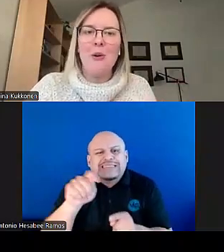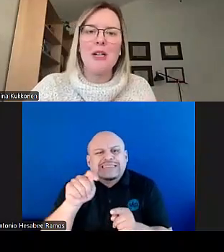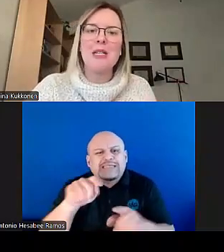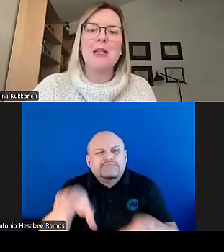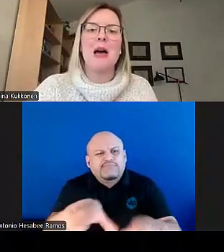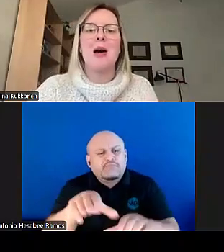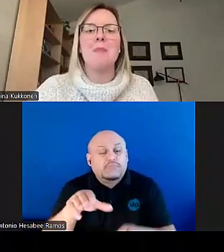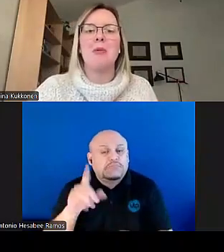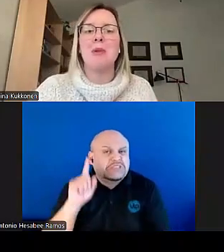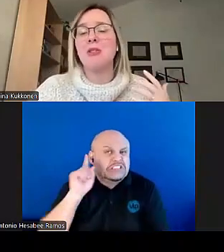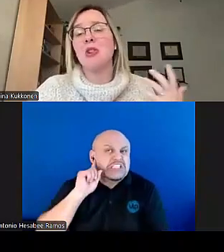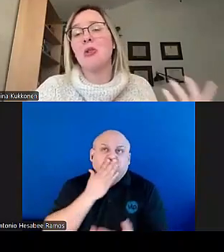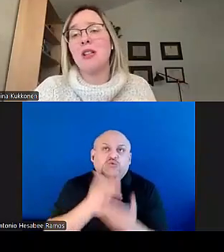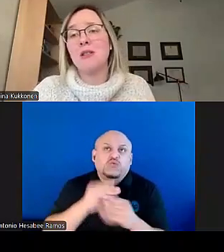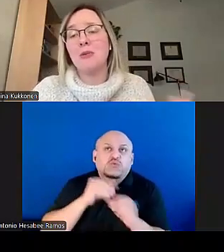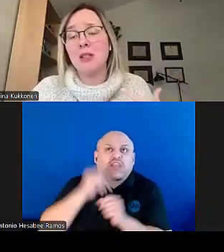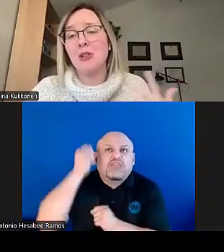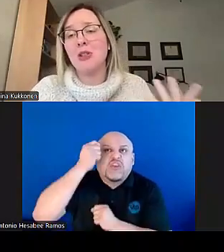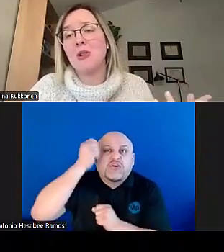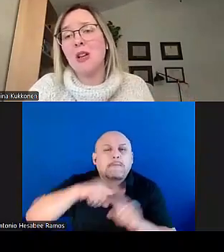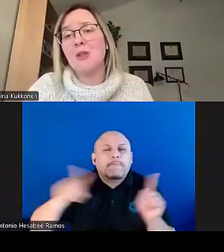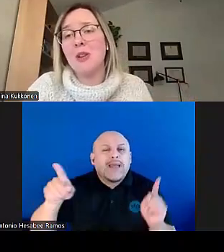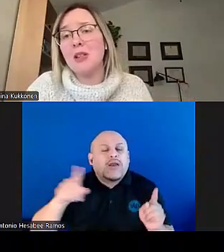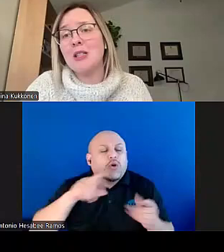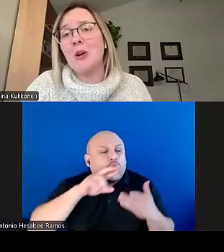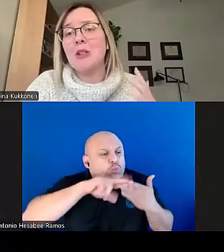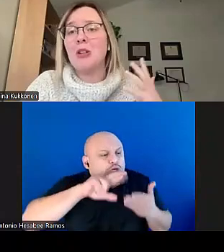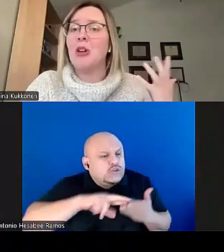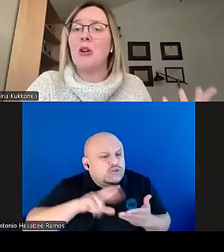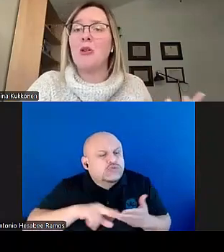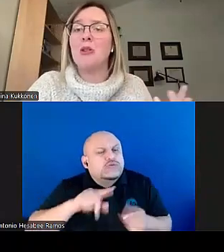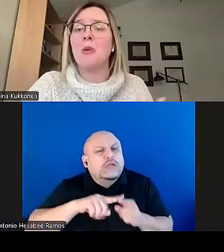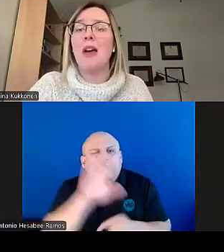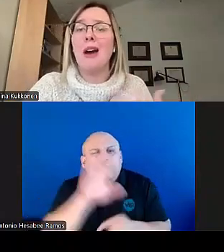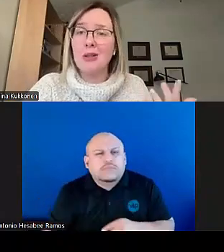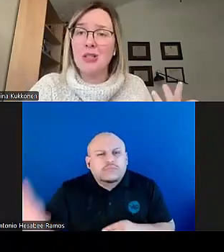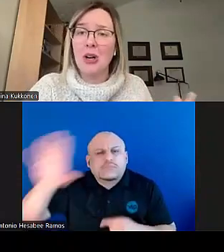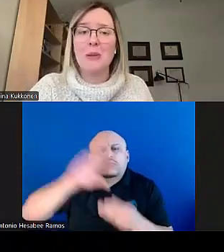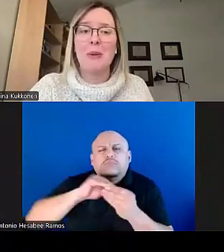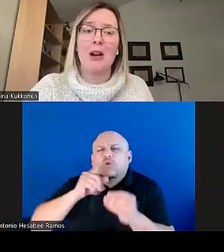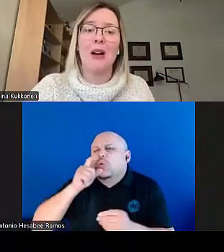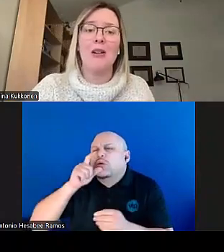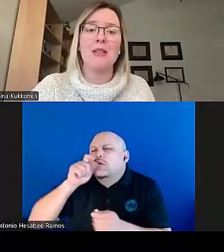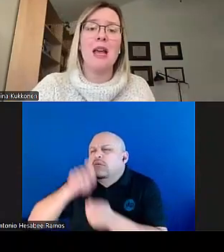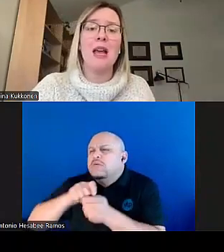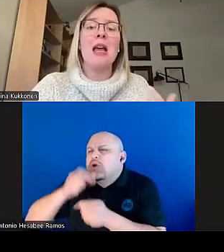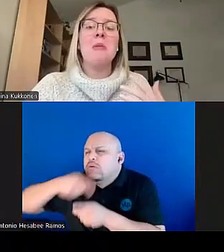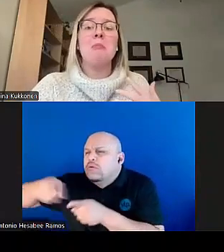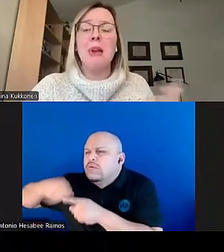of course, but researchers across fields, particularly those without arts backgrounds, may